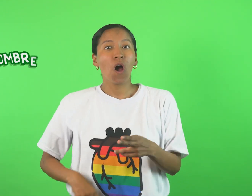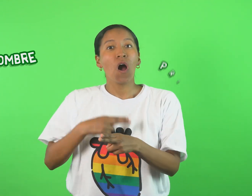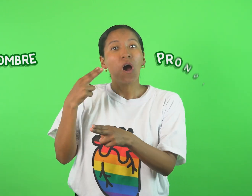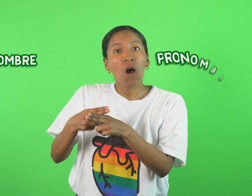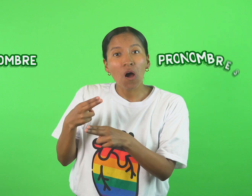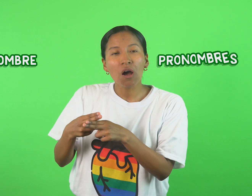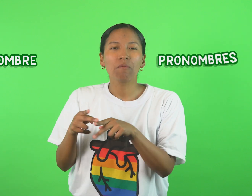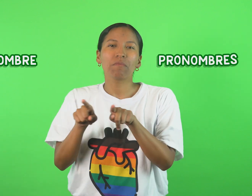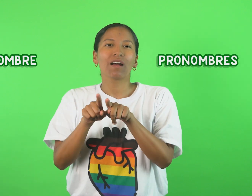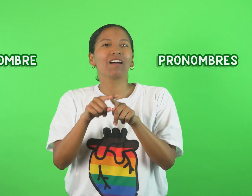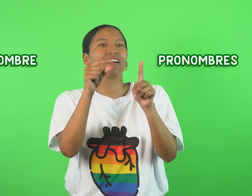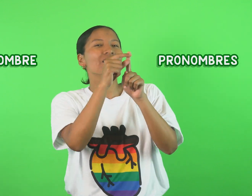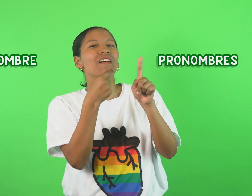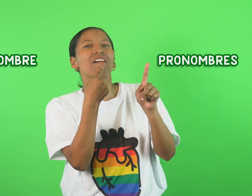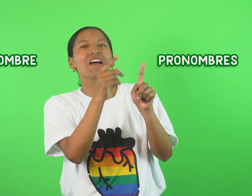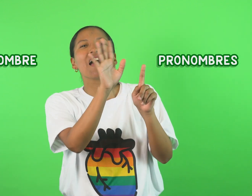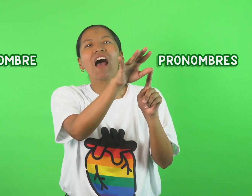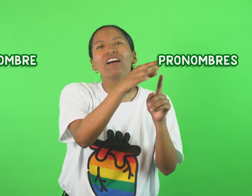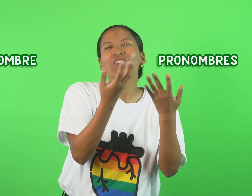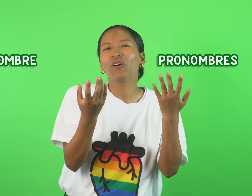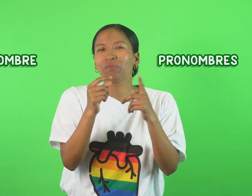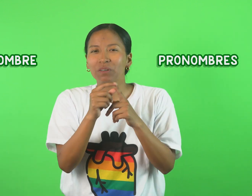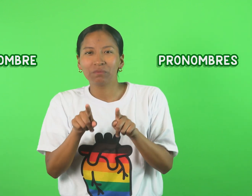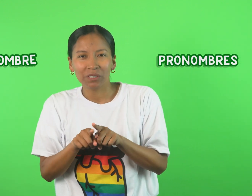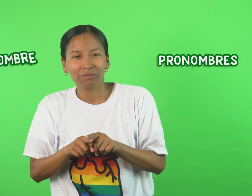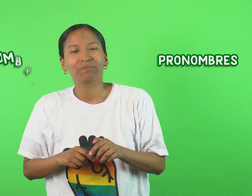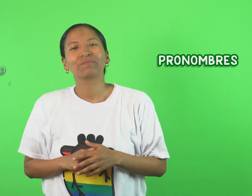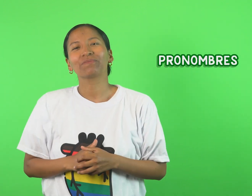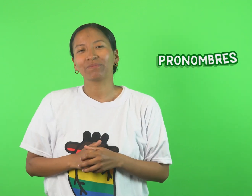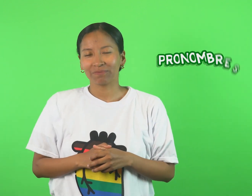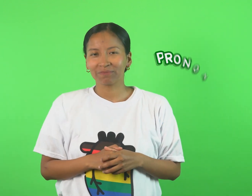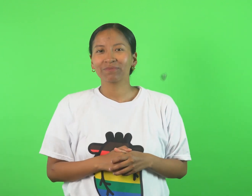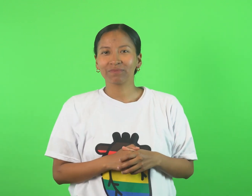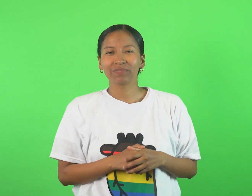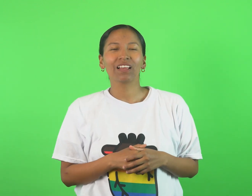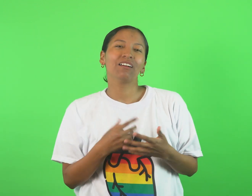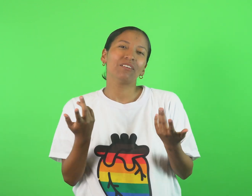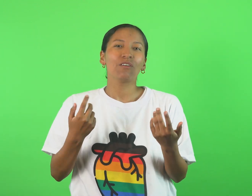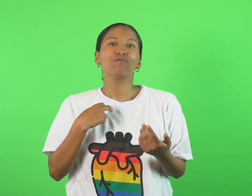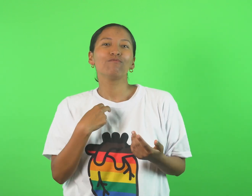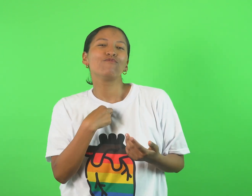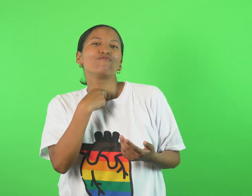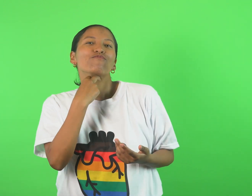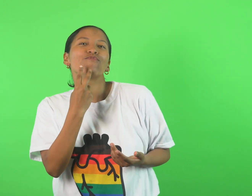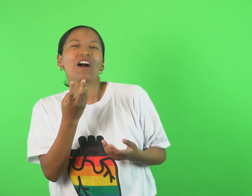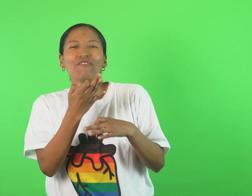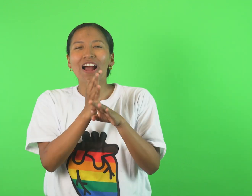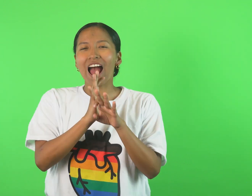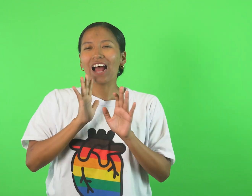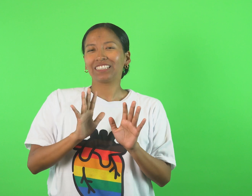and pronouns we use, the way we speak